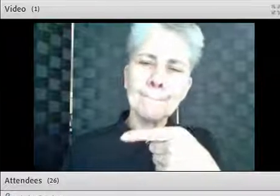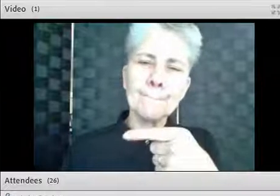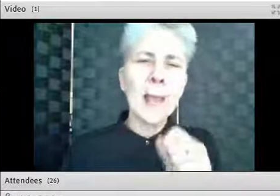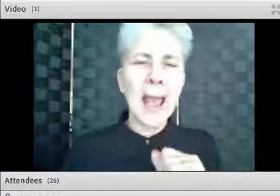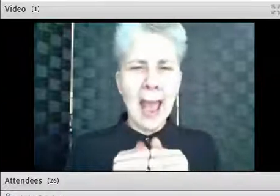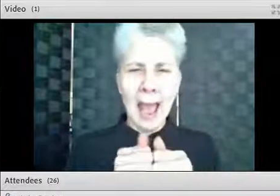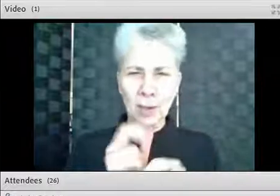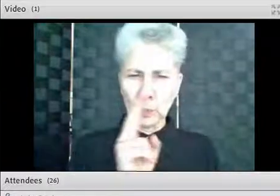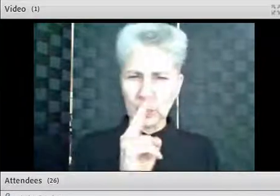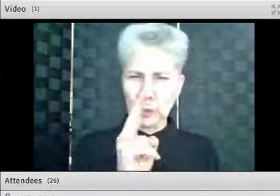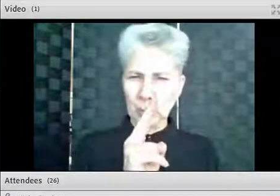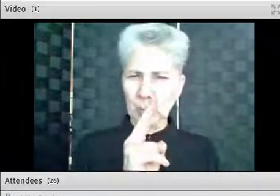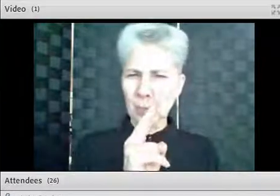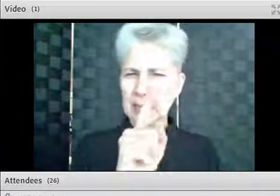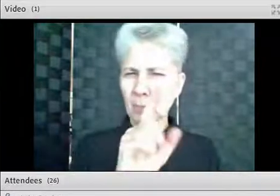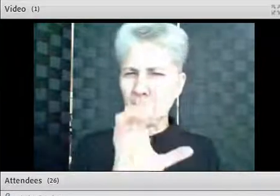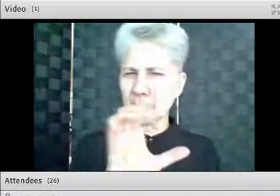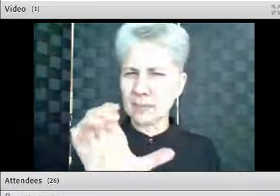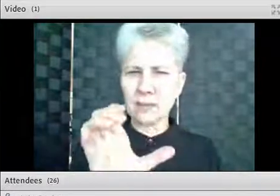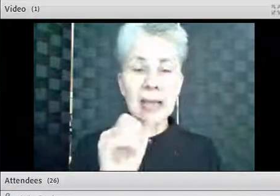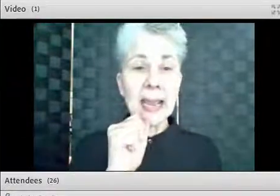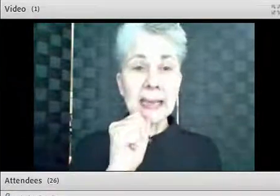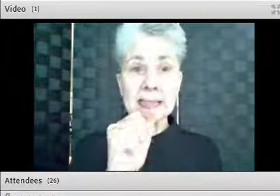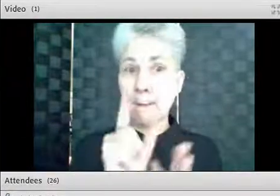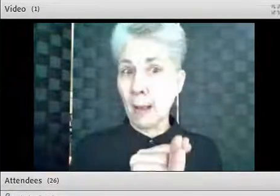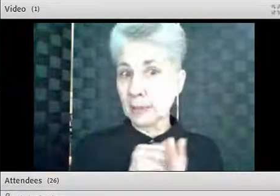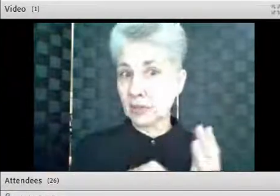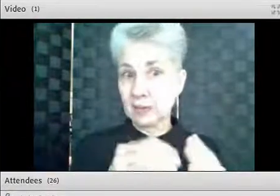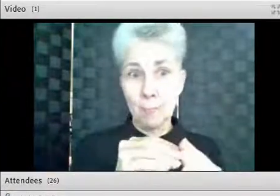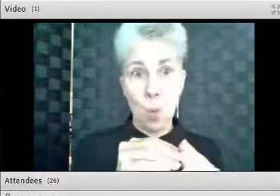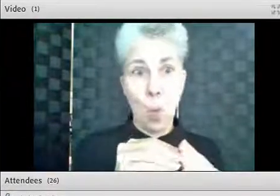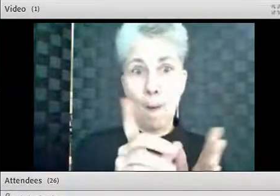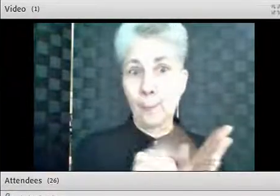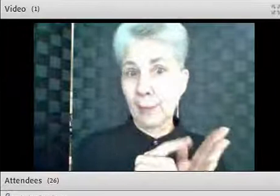It's no longer published in print volume. So we do have to access it online.